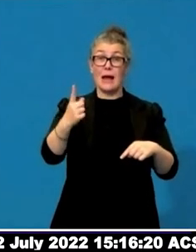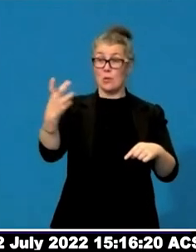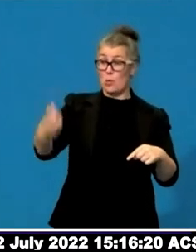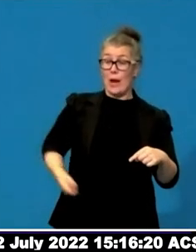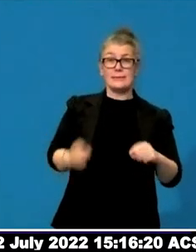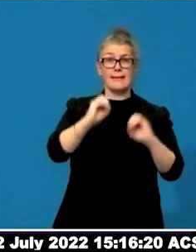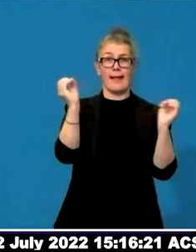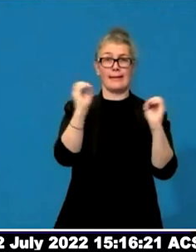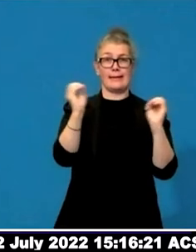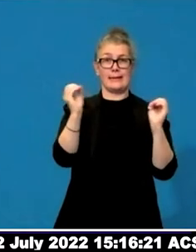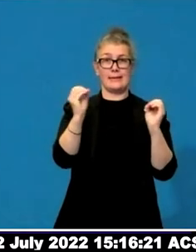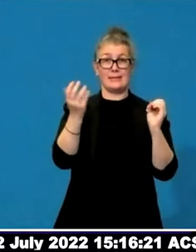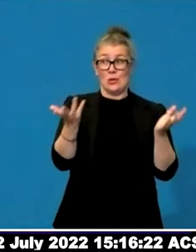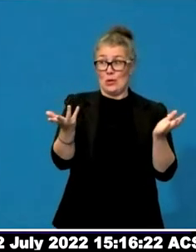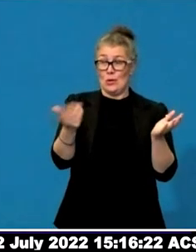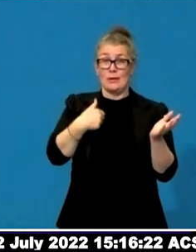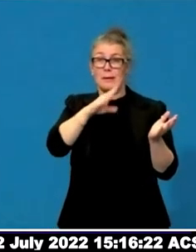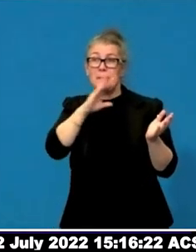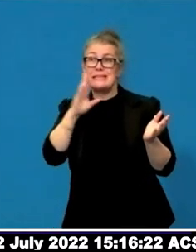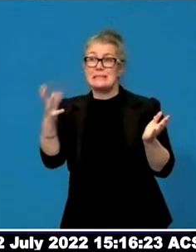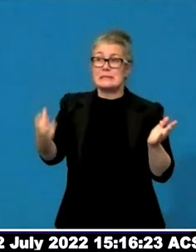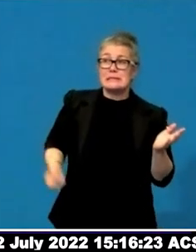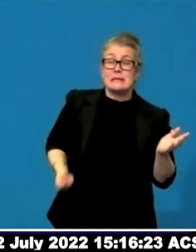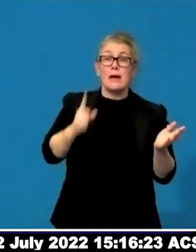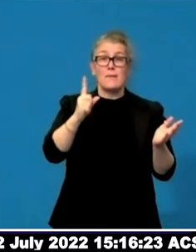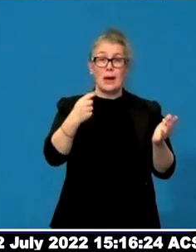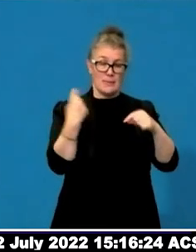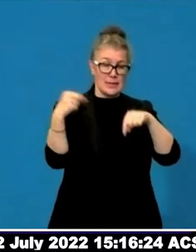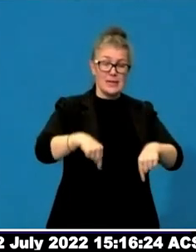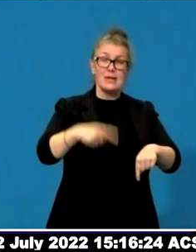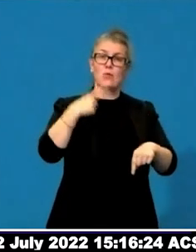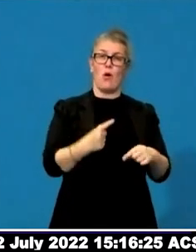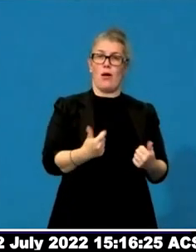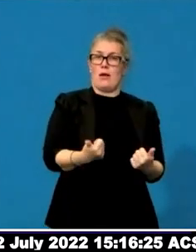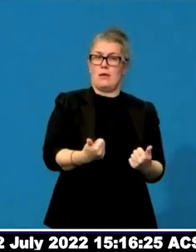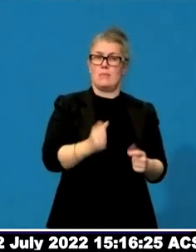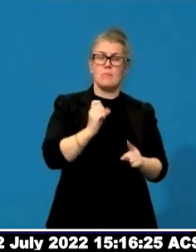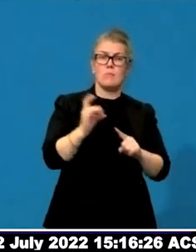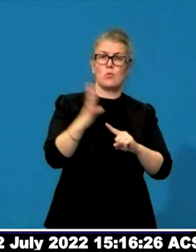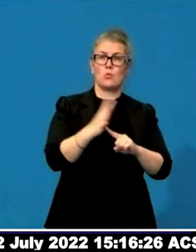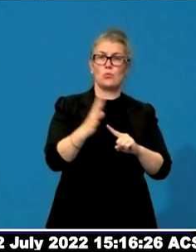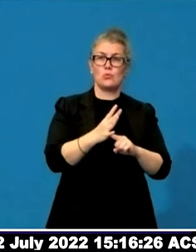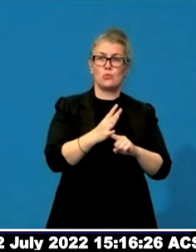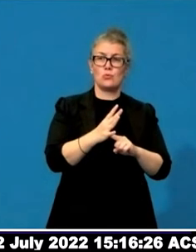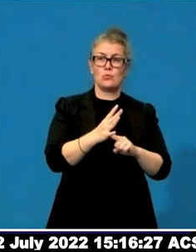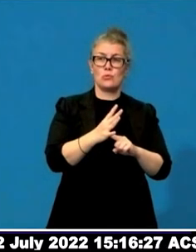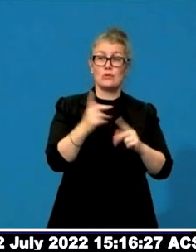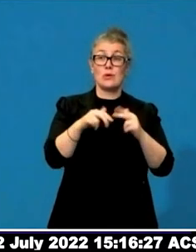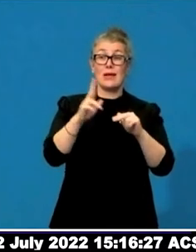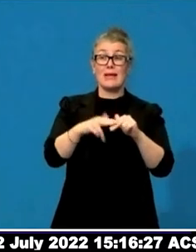Same with any meetings that happen regarding anything that's do to with the sector and not directly relating to a client. We can't claim any of that.